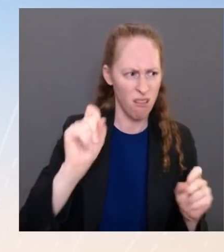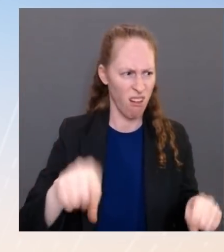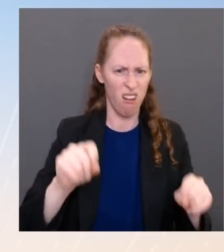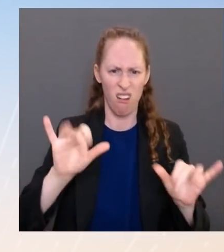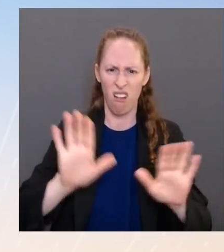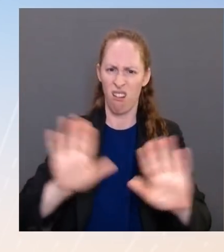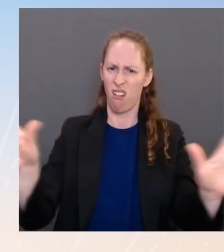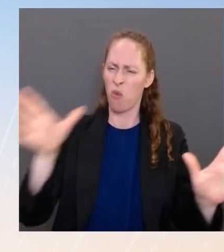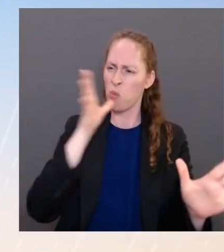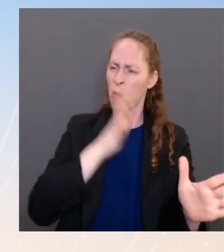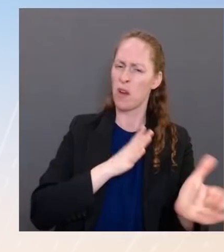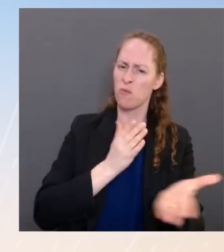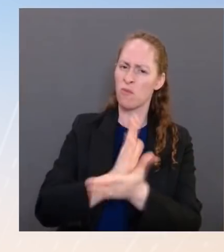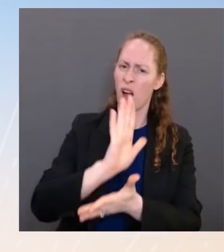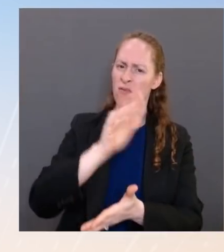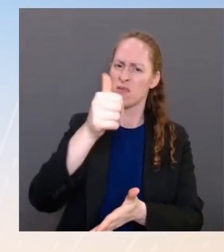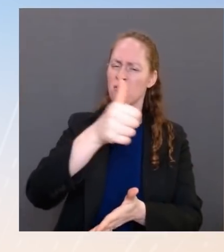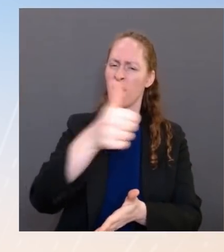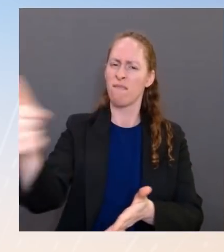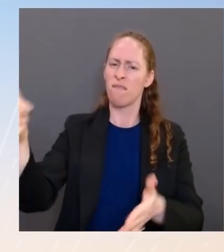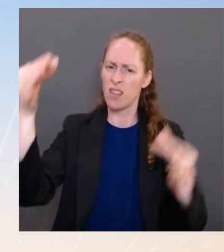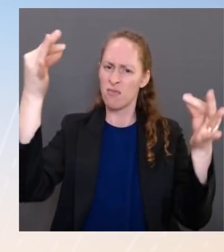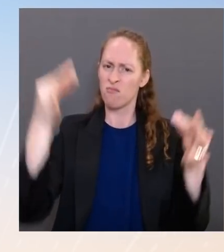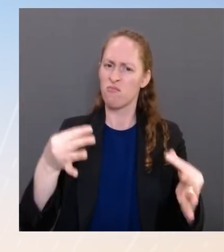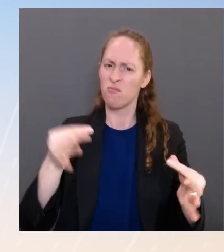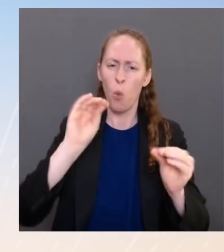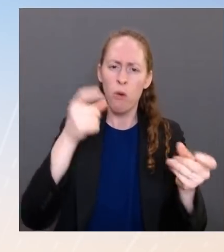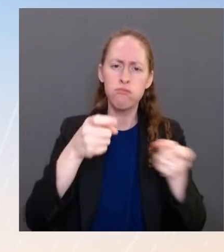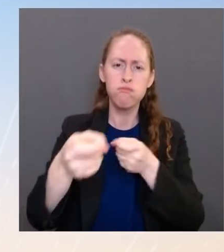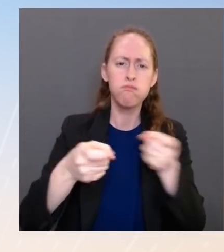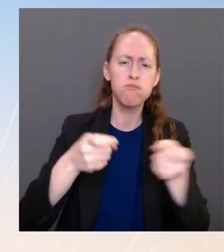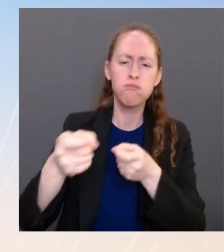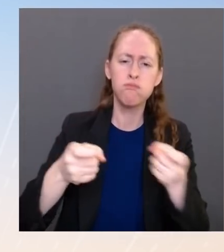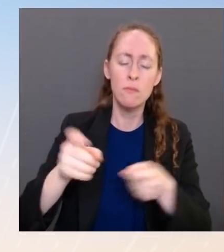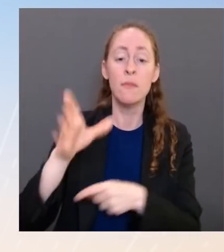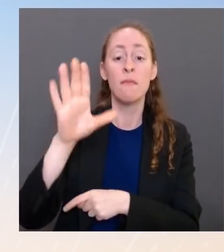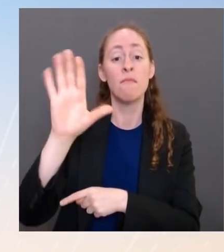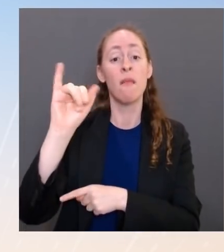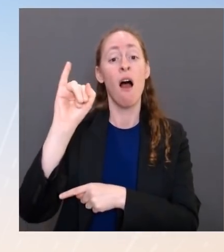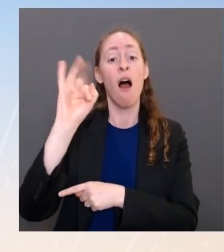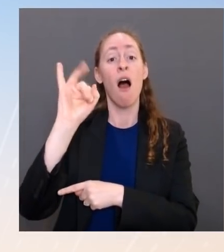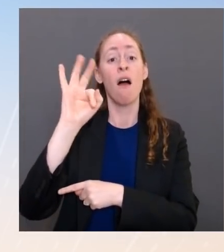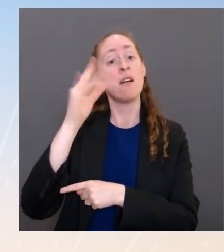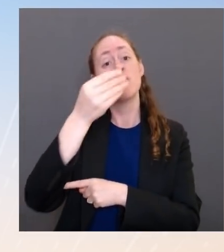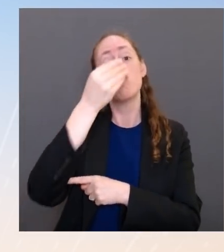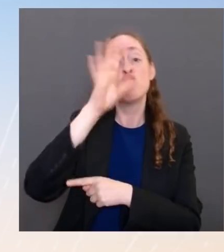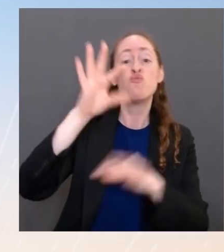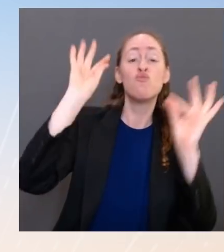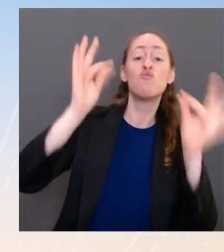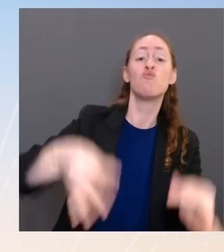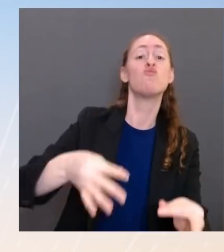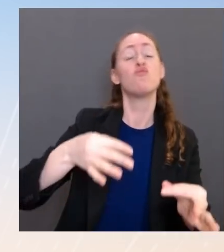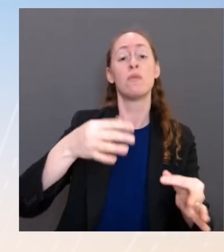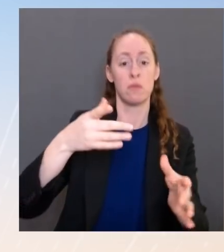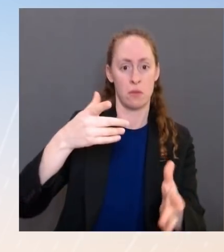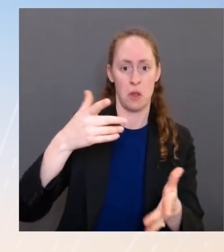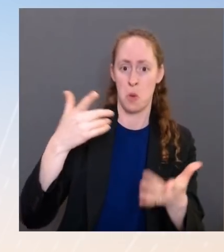unless they have positions that are aligned with what he feels is the "Ultra-MAGA" wing of the party. The Press: Two other quick on foreign affairs. Just to follow up on Josh's question,